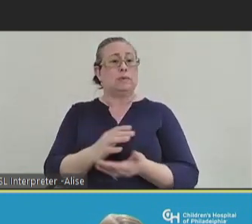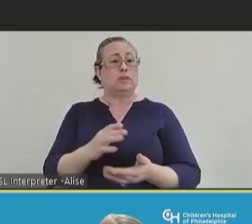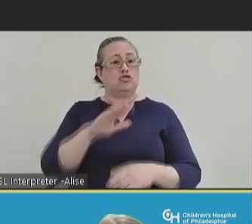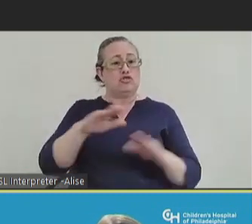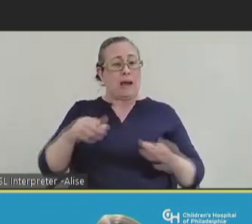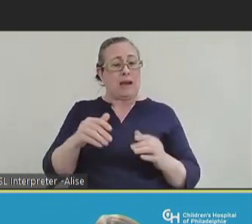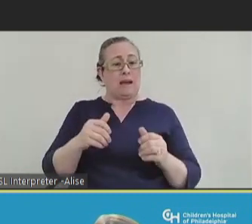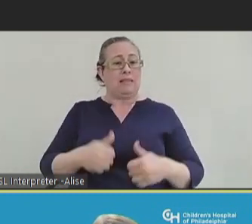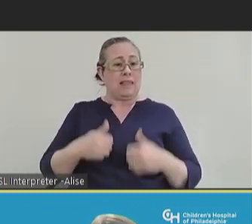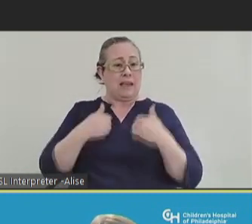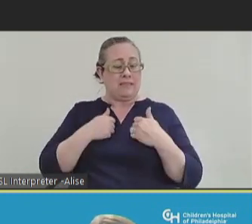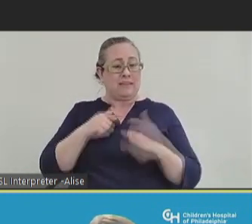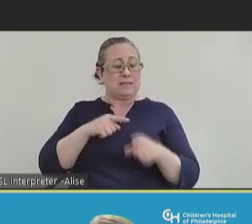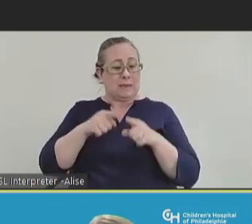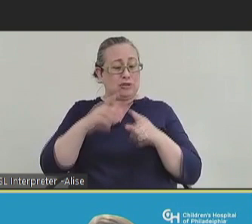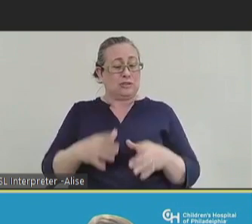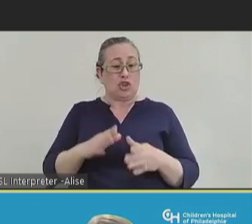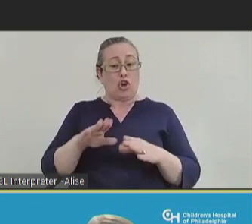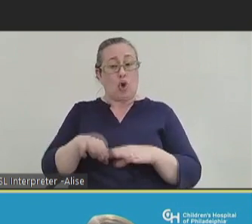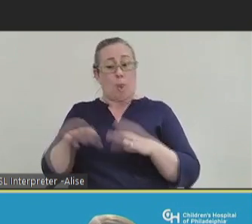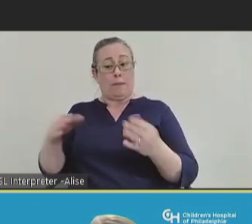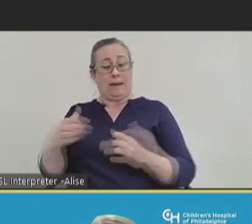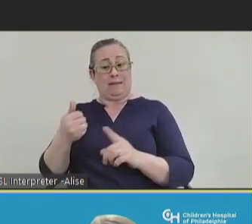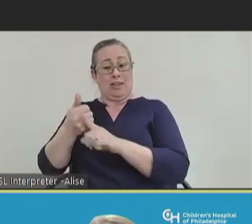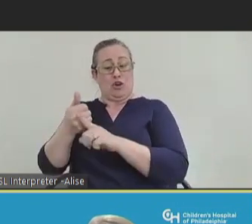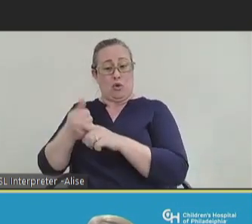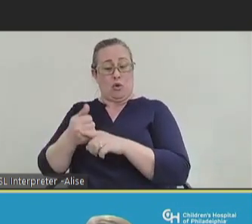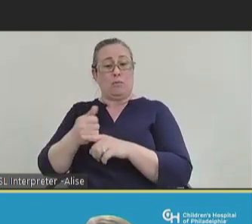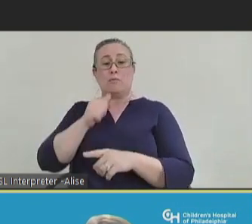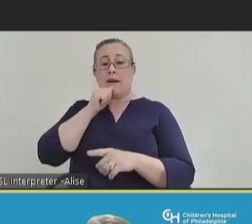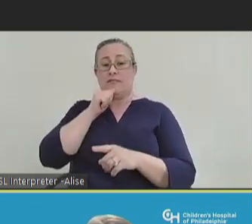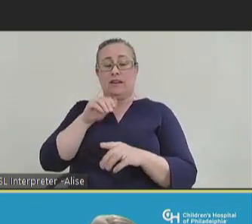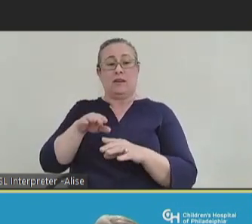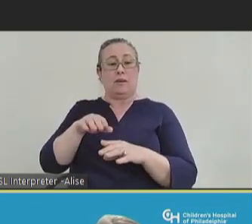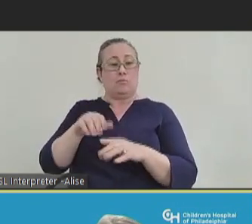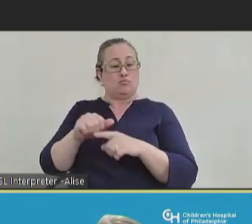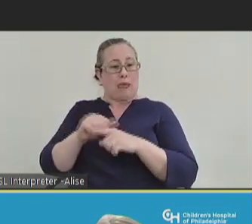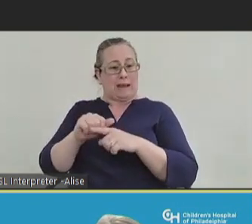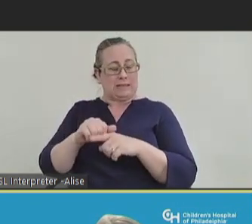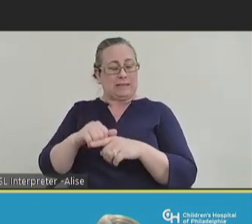own private practices, which has been a great addition to the field. At CHOP, our department